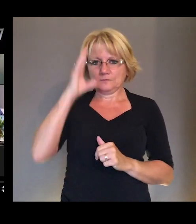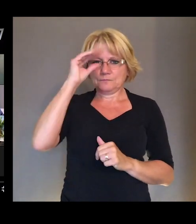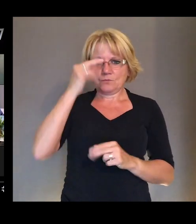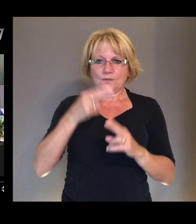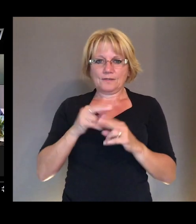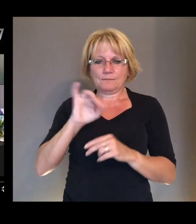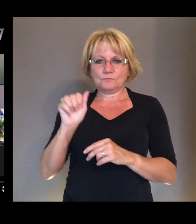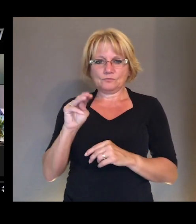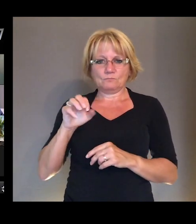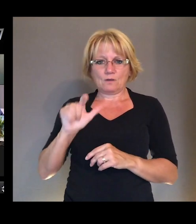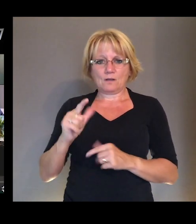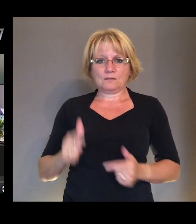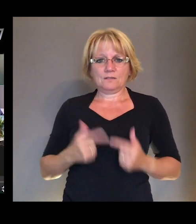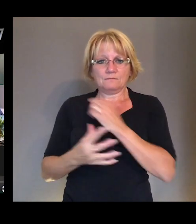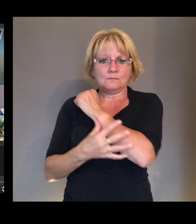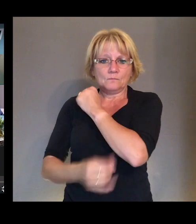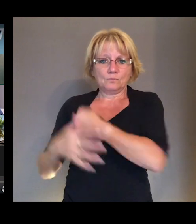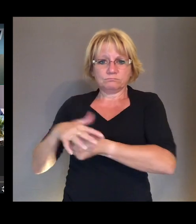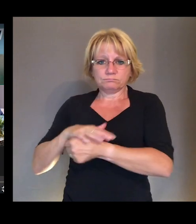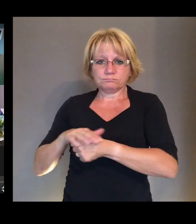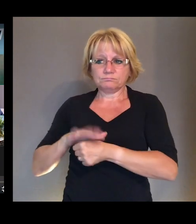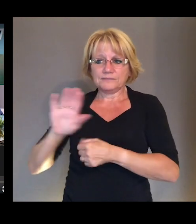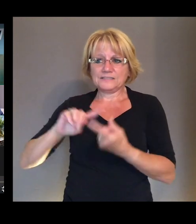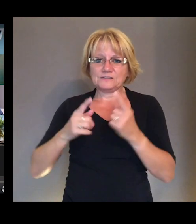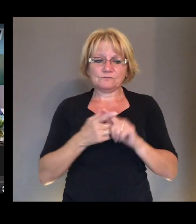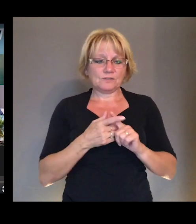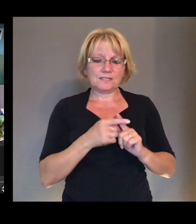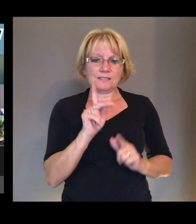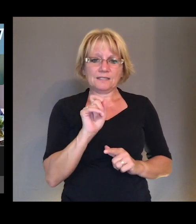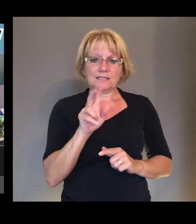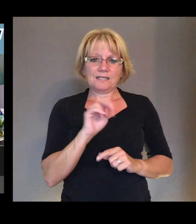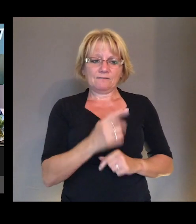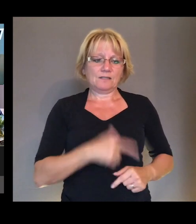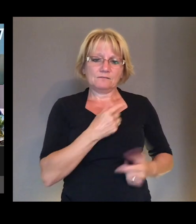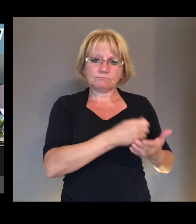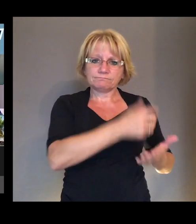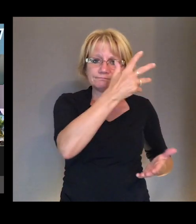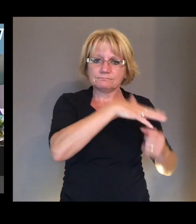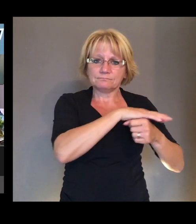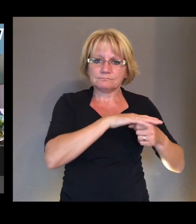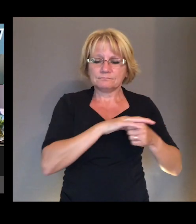[Narrator] This is Jamal. Jamal is a boy who lives in a poor neighborhood. He has a friend named Kevin, who lives in a wealthy neighborhood.